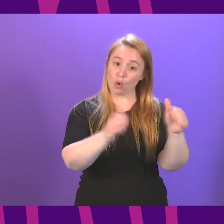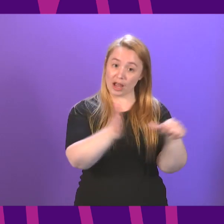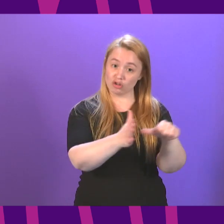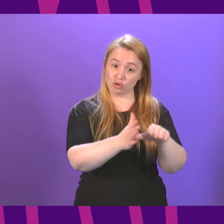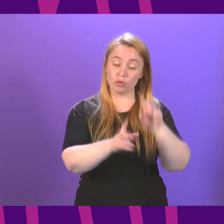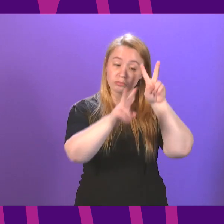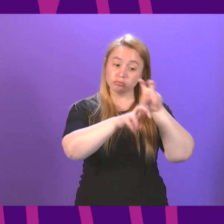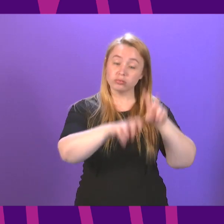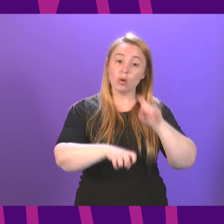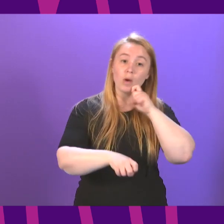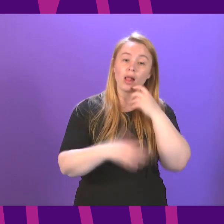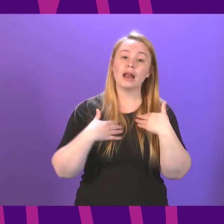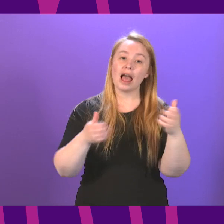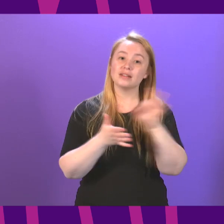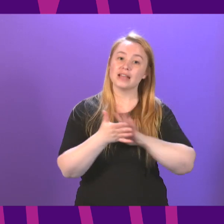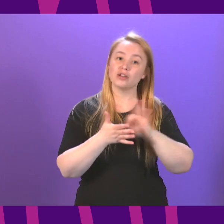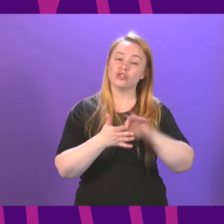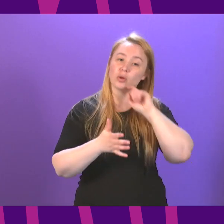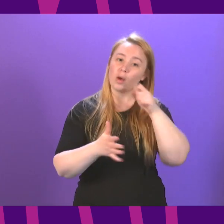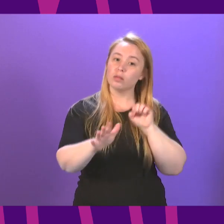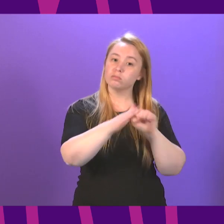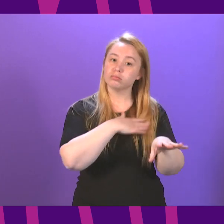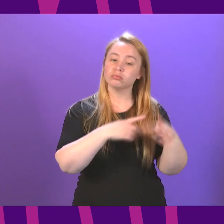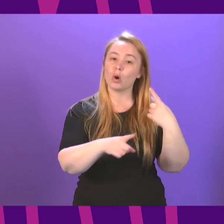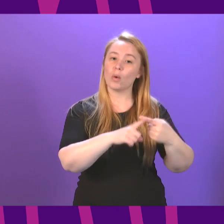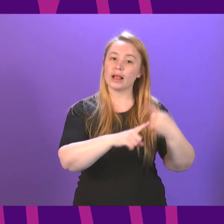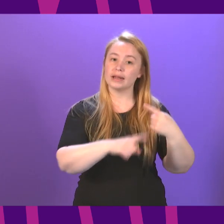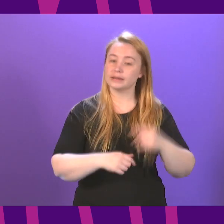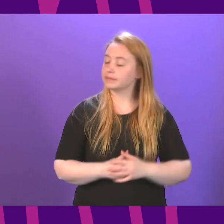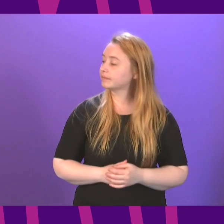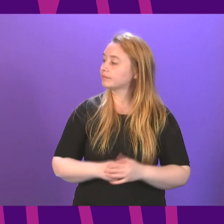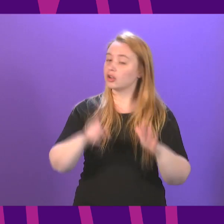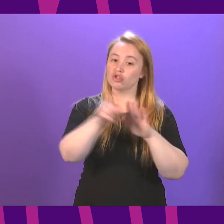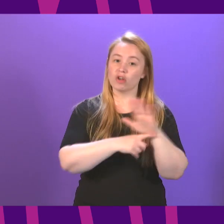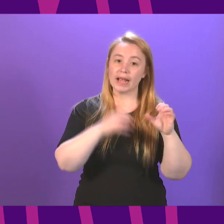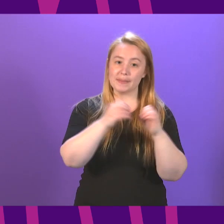have the health secretary write to him as quickly as possible. Jackie Baillie (Dumbarton) (Lab):